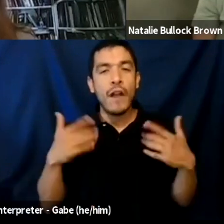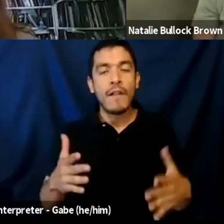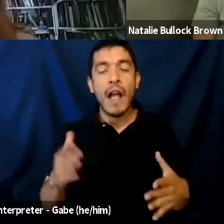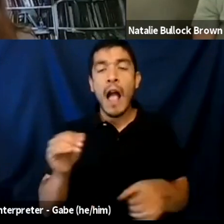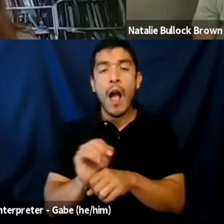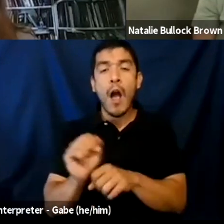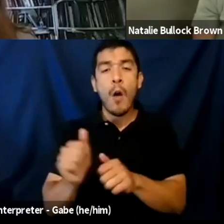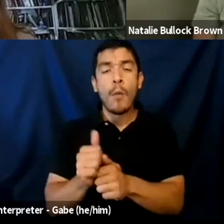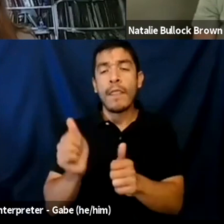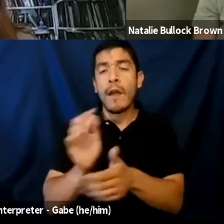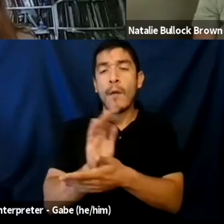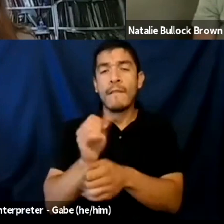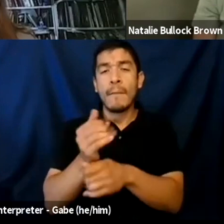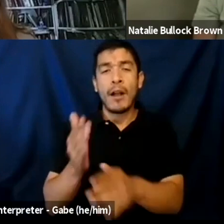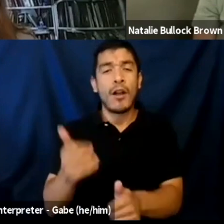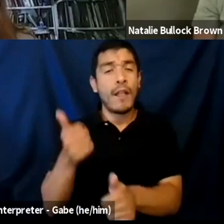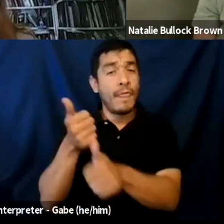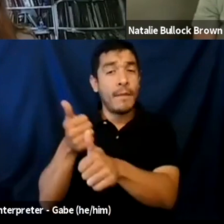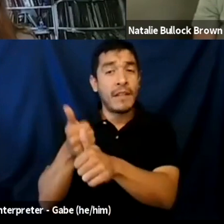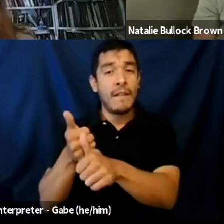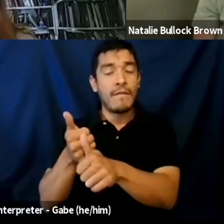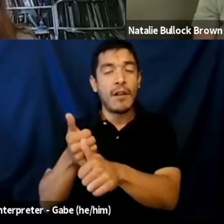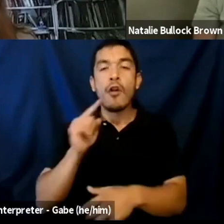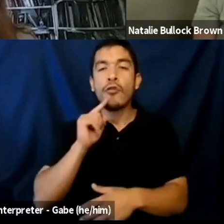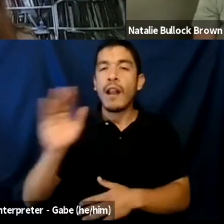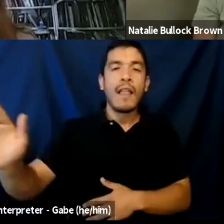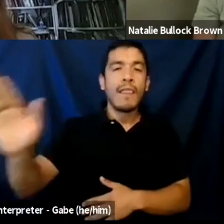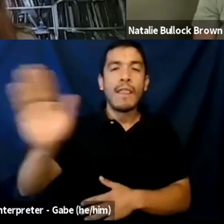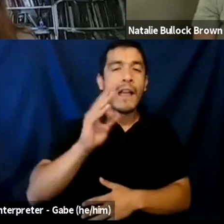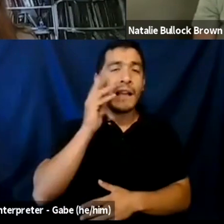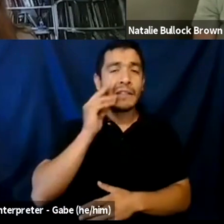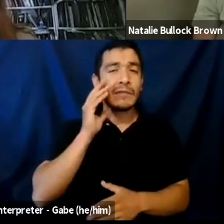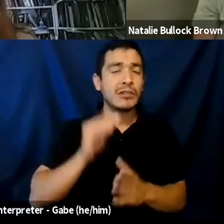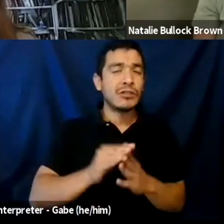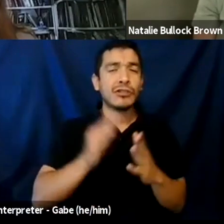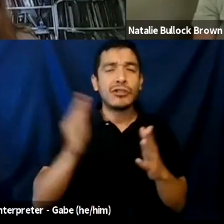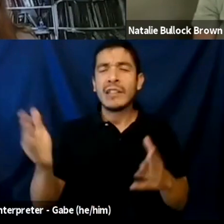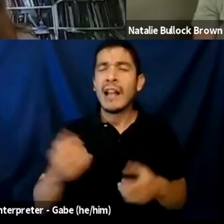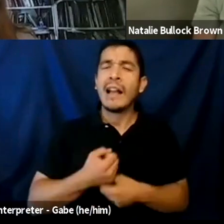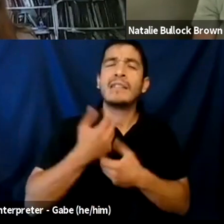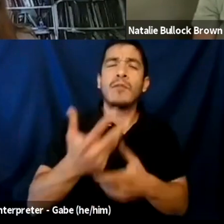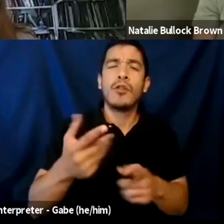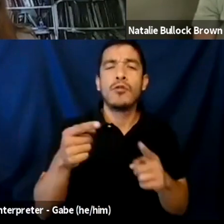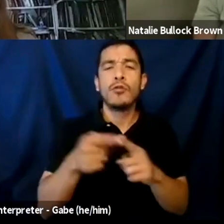just kind of the breadth of their own experiences, being exposed to sexual violence